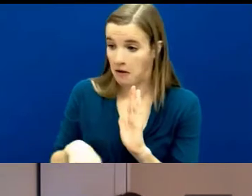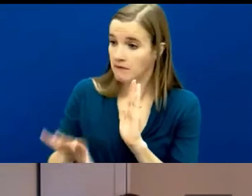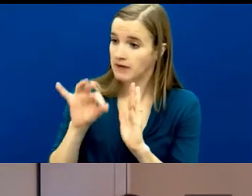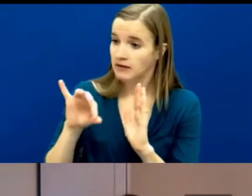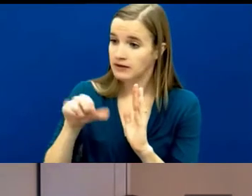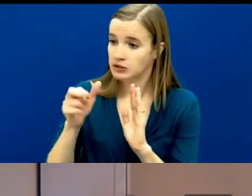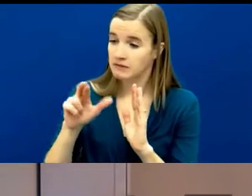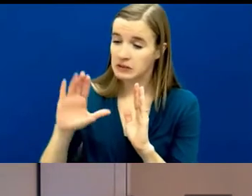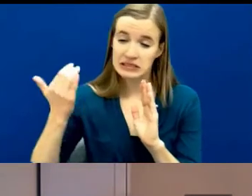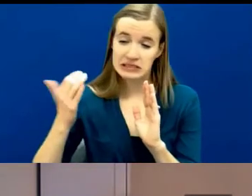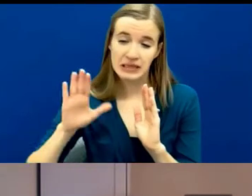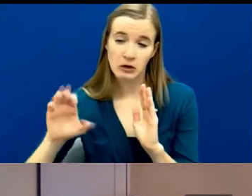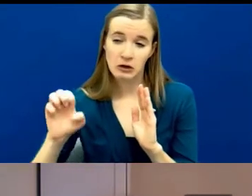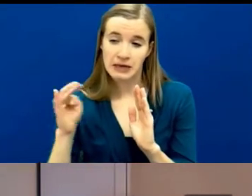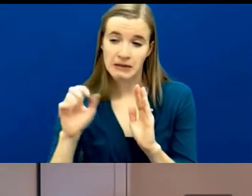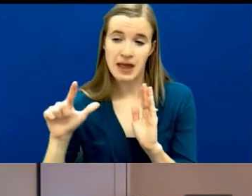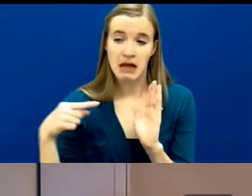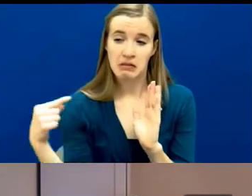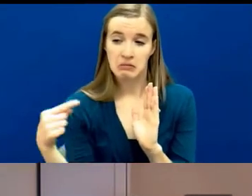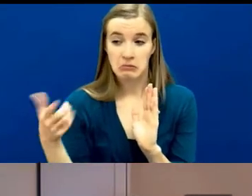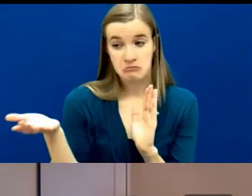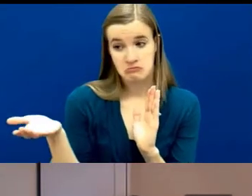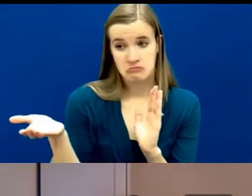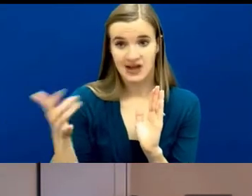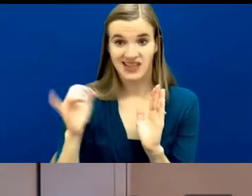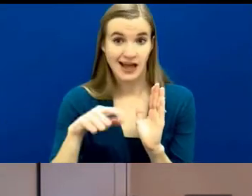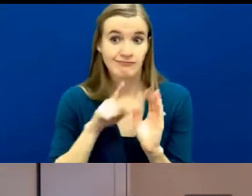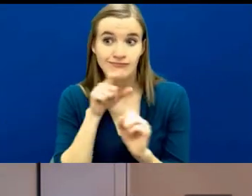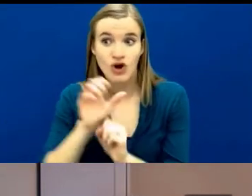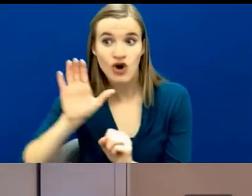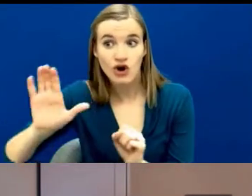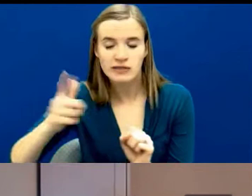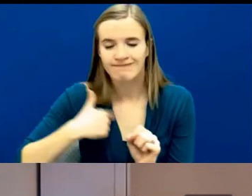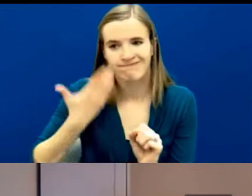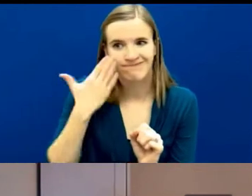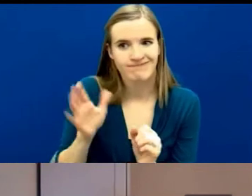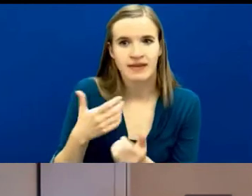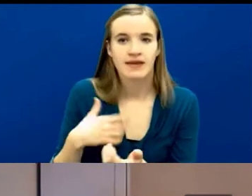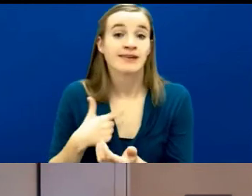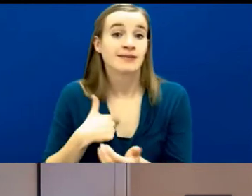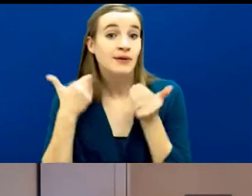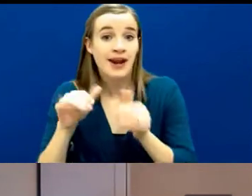if it is a, like, one that works. And so I sent this email out into the ether.